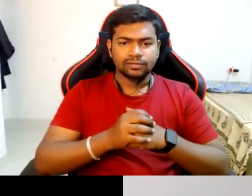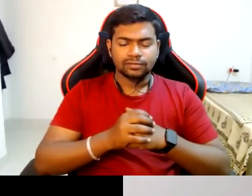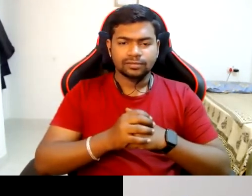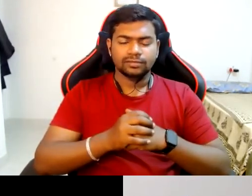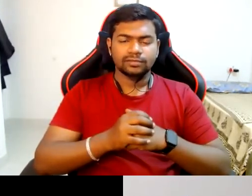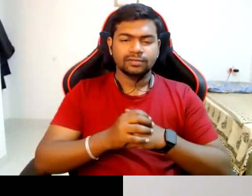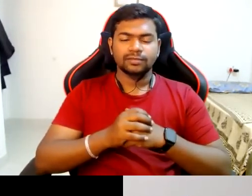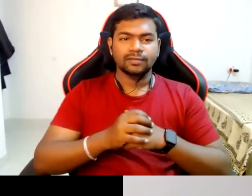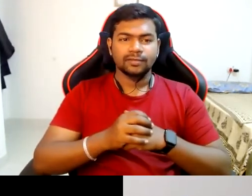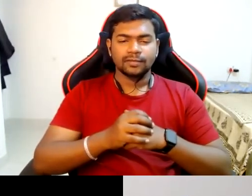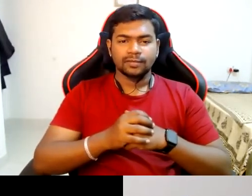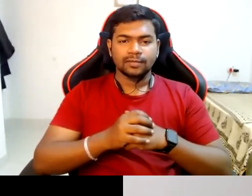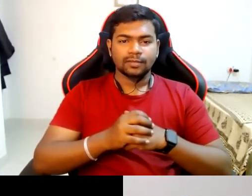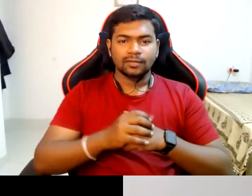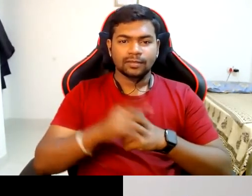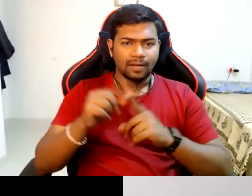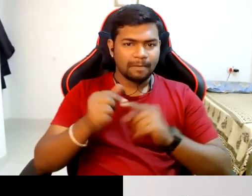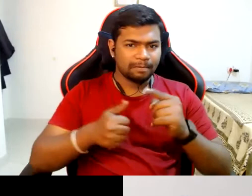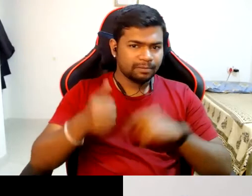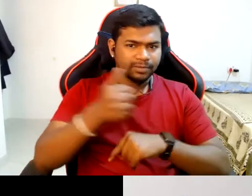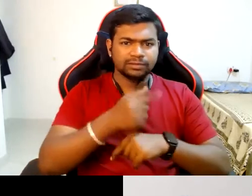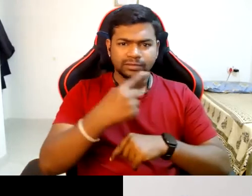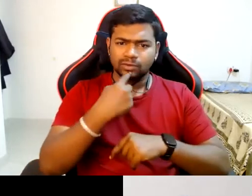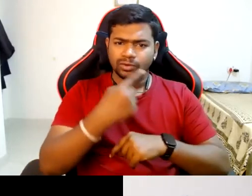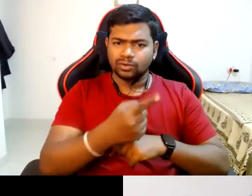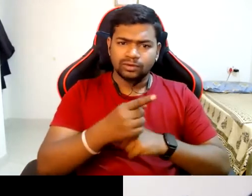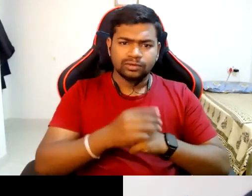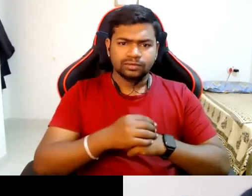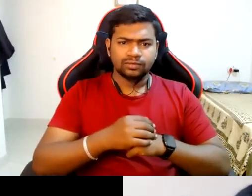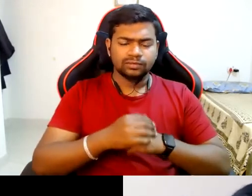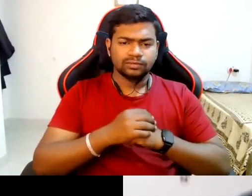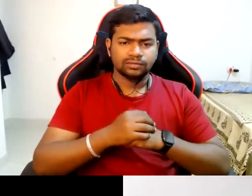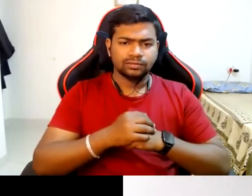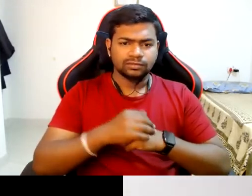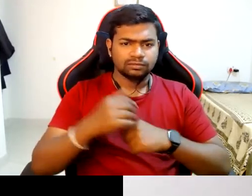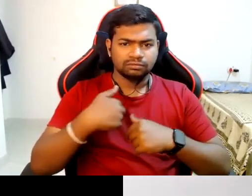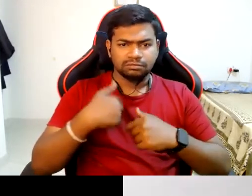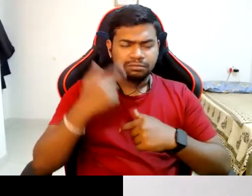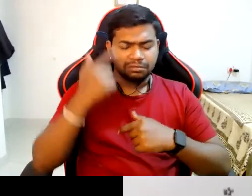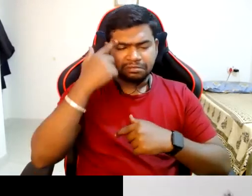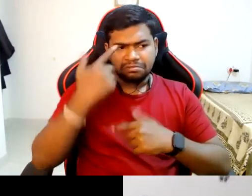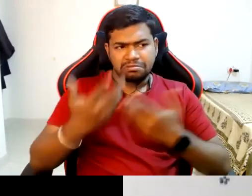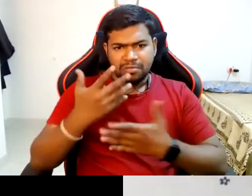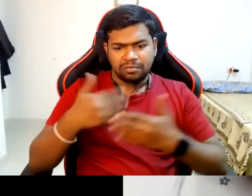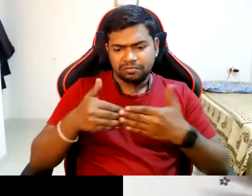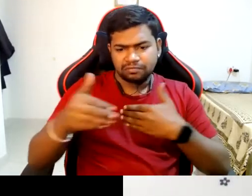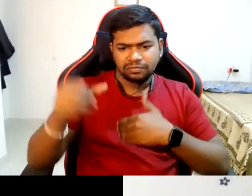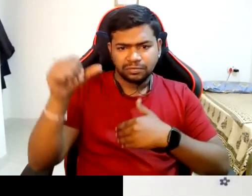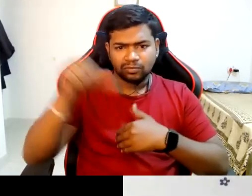And when i went to my principal and I told my principle that I am. I'm going to fail and i was a topper there I'm going to fail.